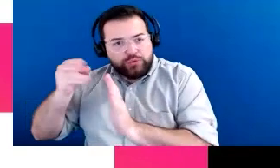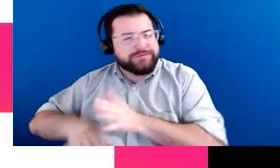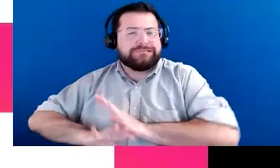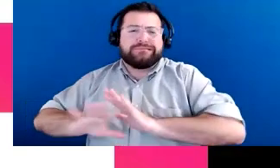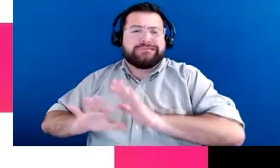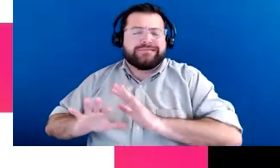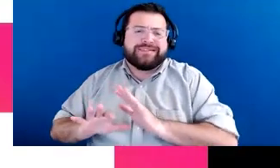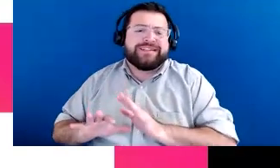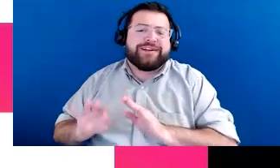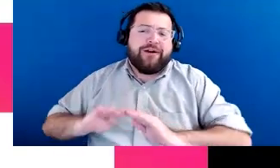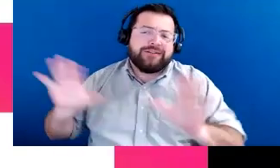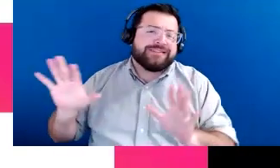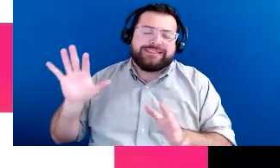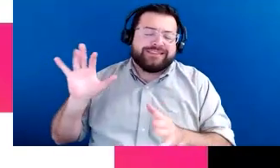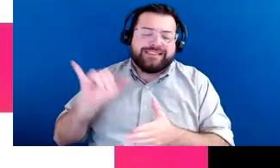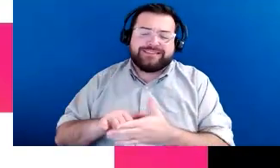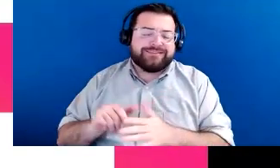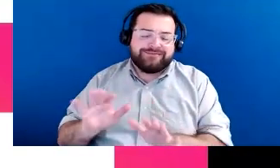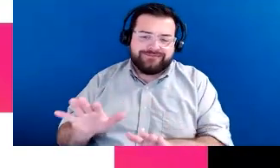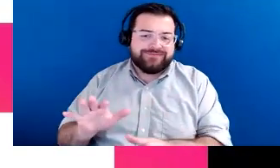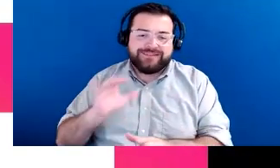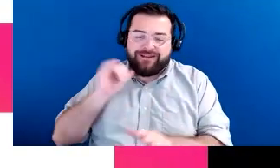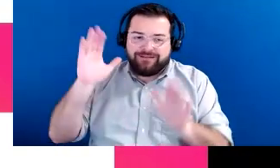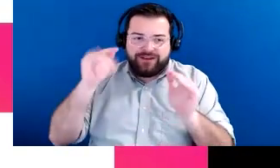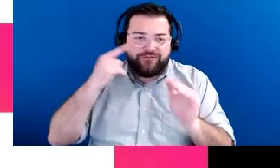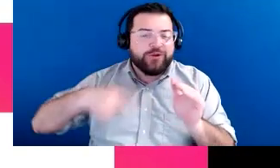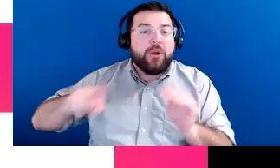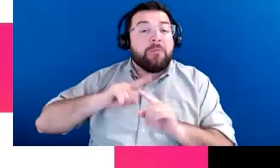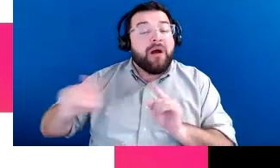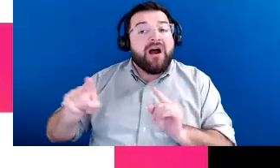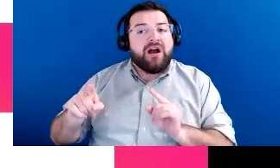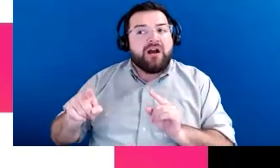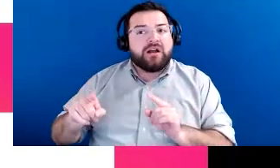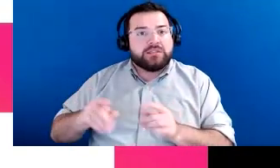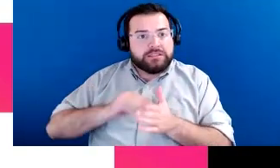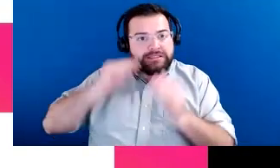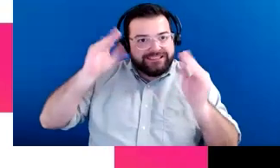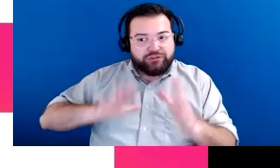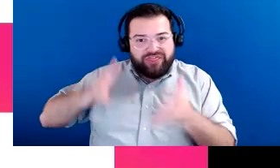Obviously that's unreasonable, but do they have a presence there? So when the students are in the discussions,